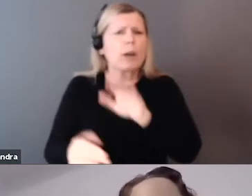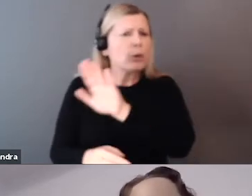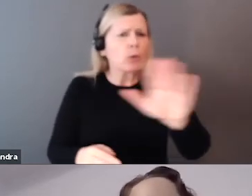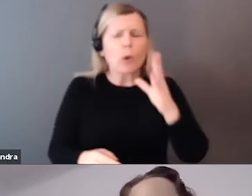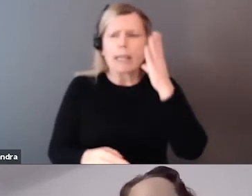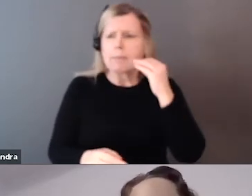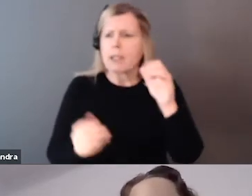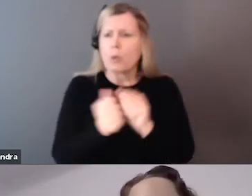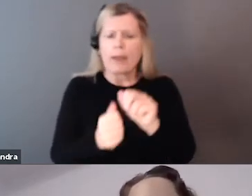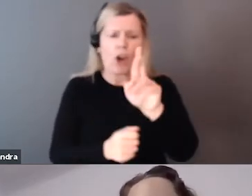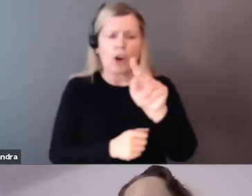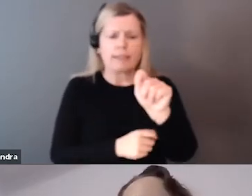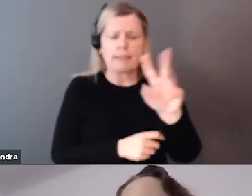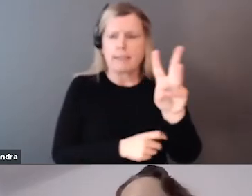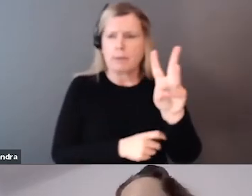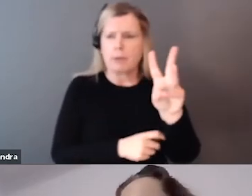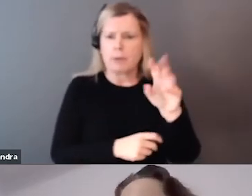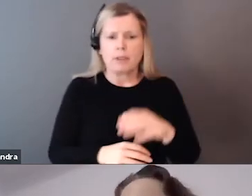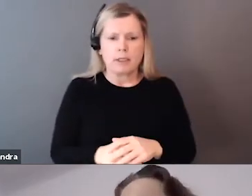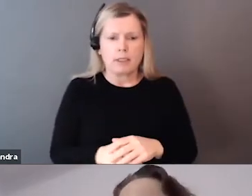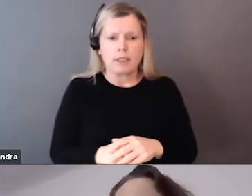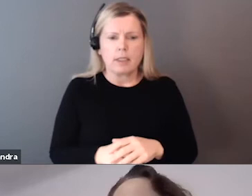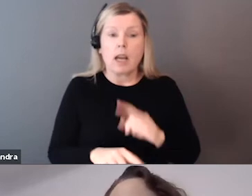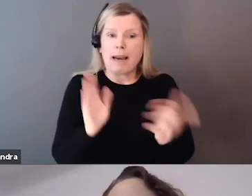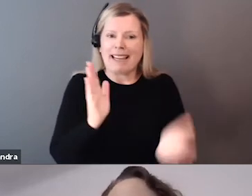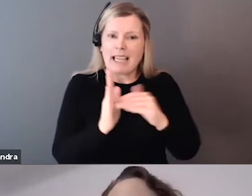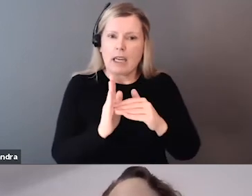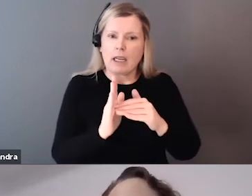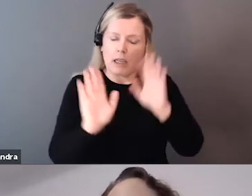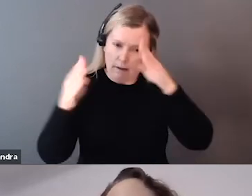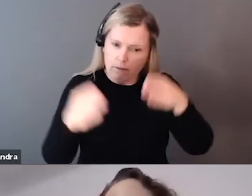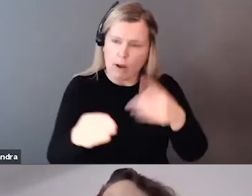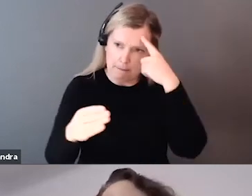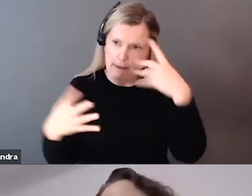all of them, we were focusing on common mental health disorders. So, things like depression,